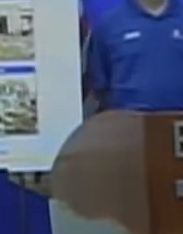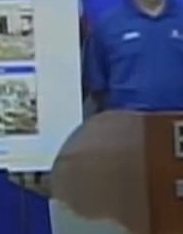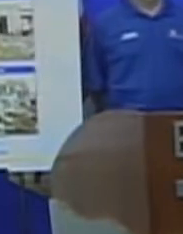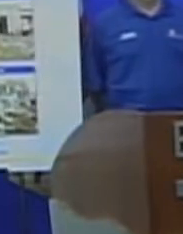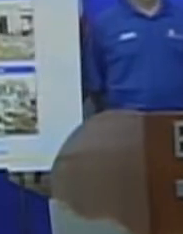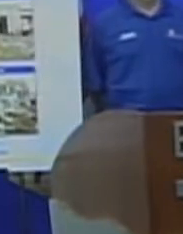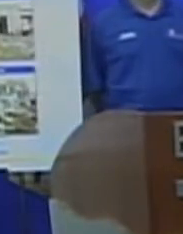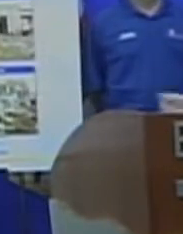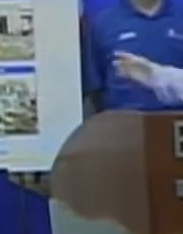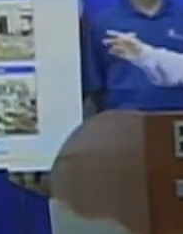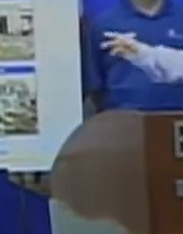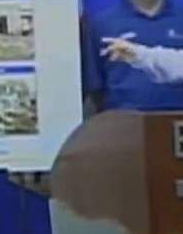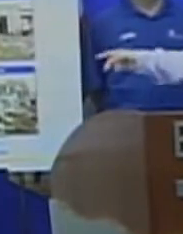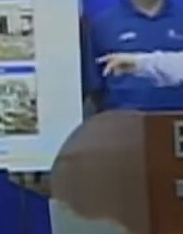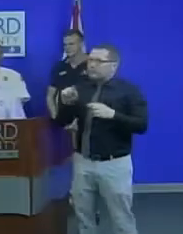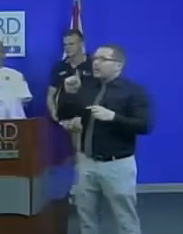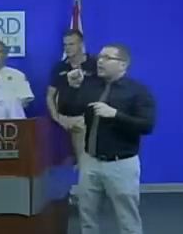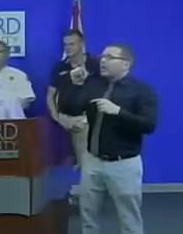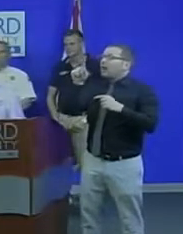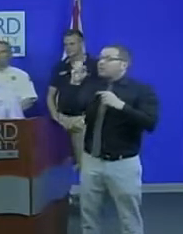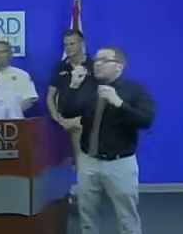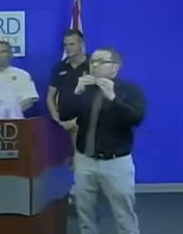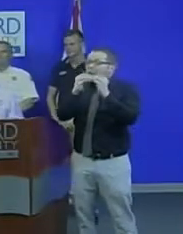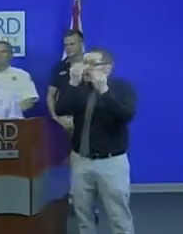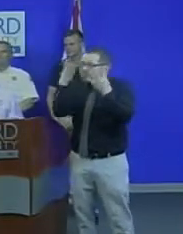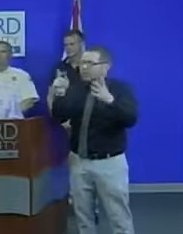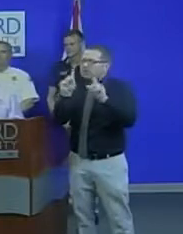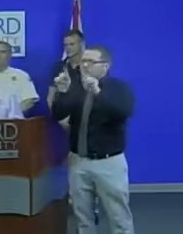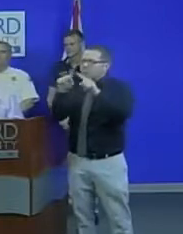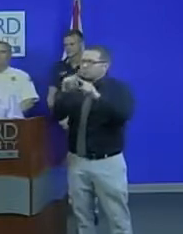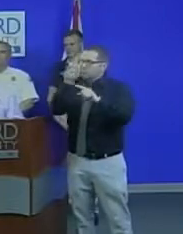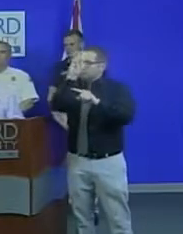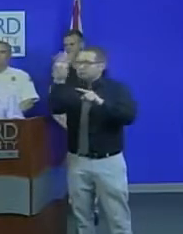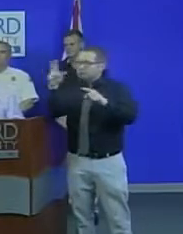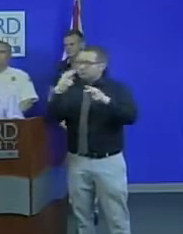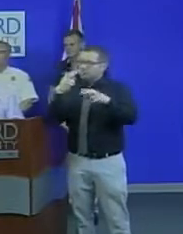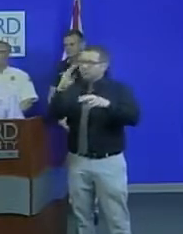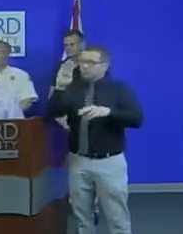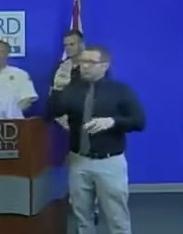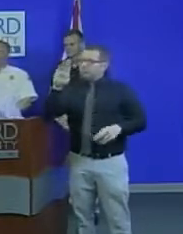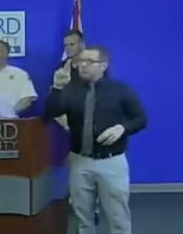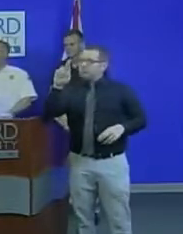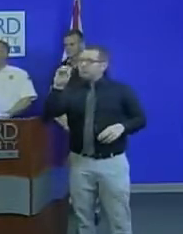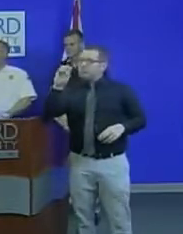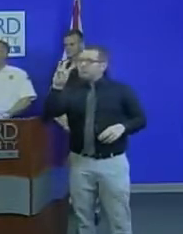THE MAJOR DAMAGE IS THROUGHOUT THE COUNTY. WHETHER IT'S WATER OR FROM WIND.